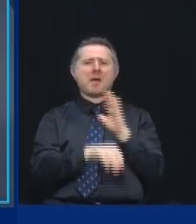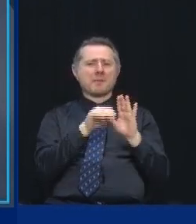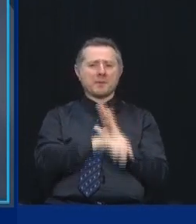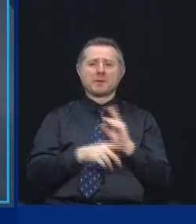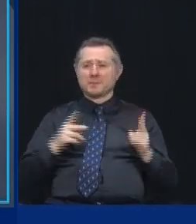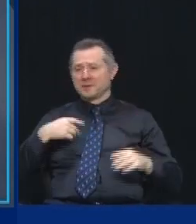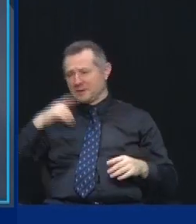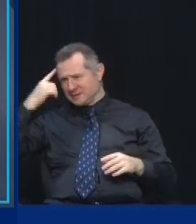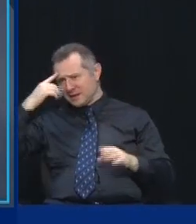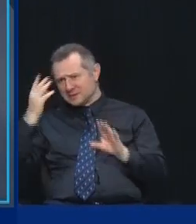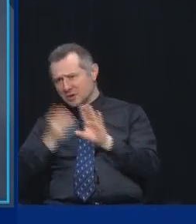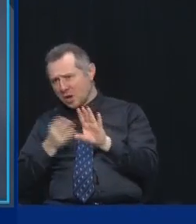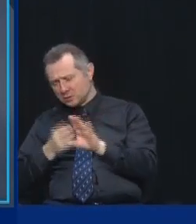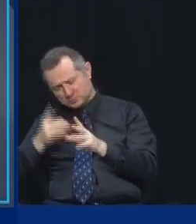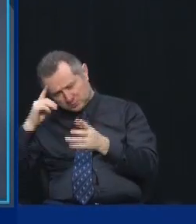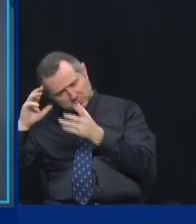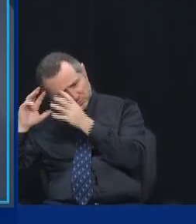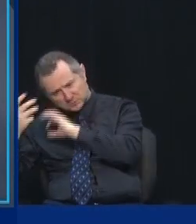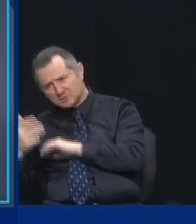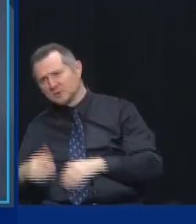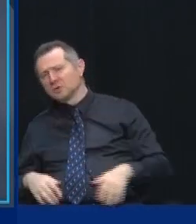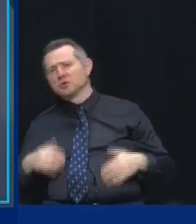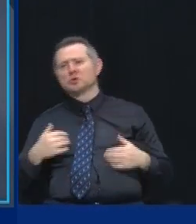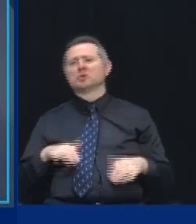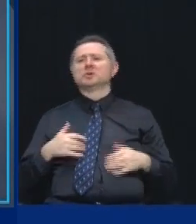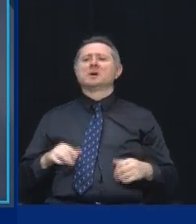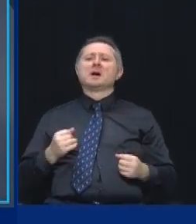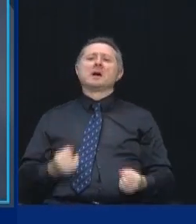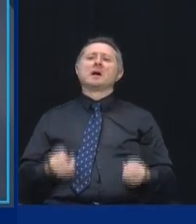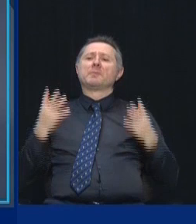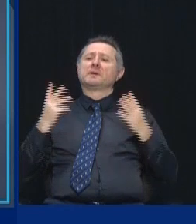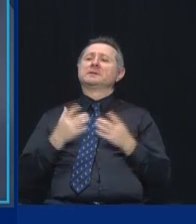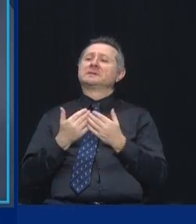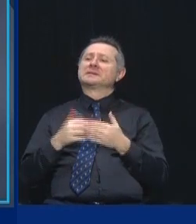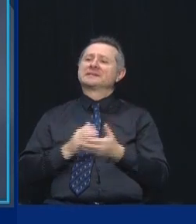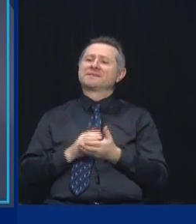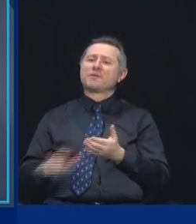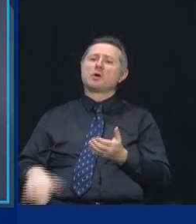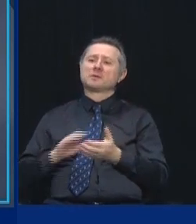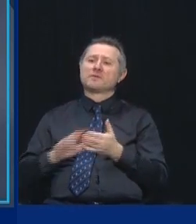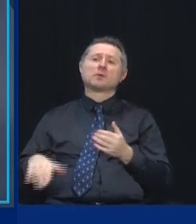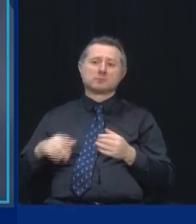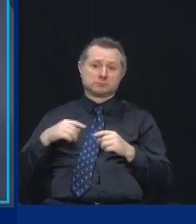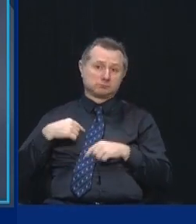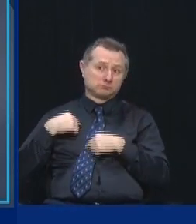LEVELS. ECONOMIC DAMAGE. SOCIAL DAMAGE.